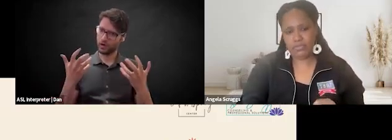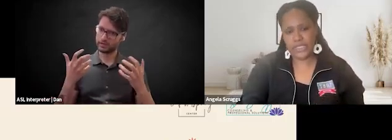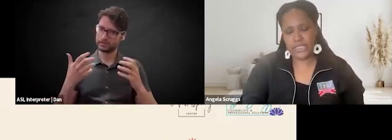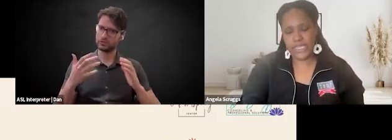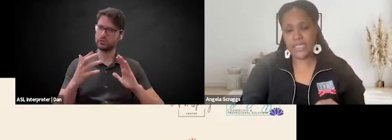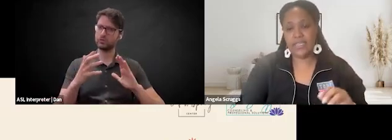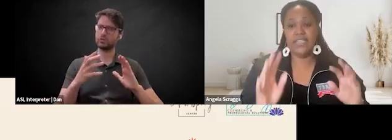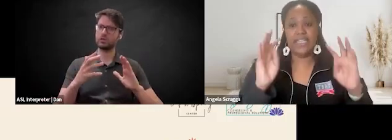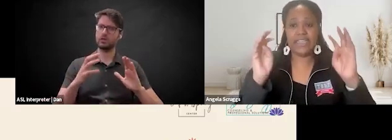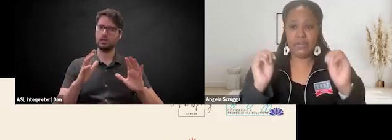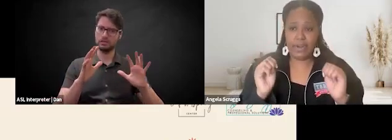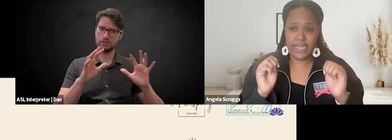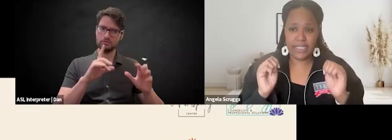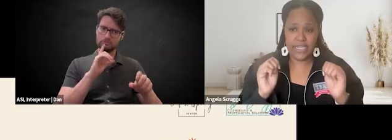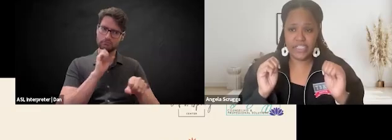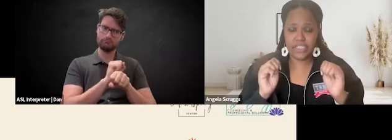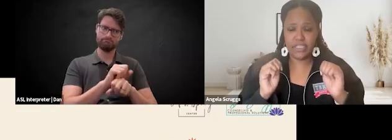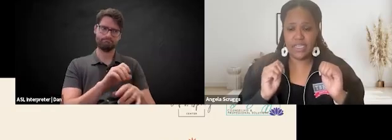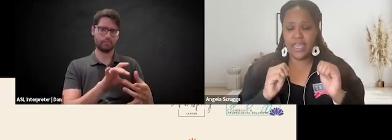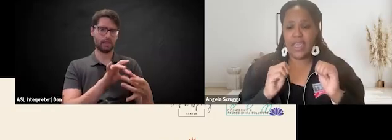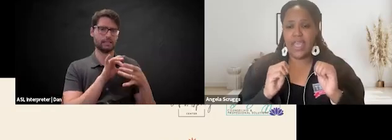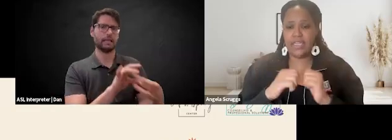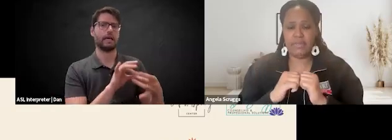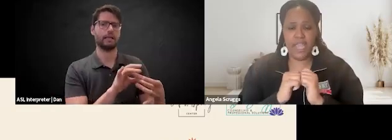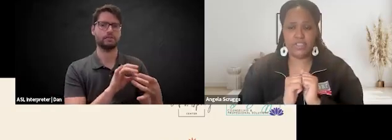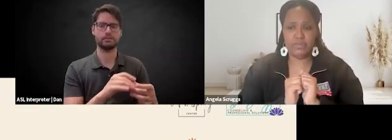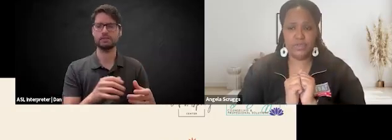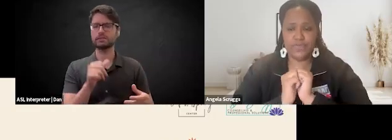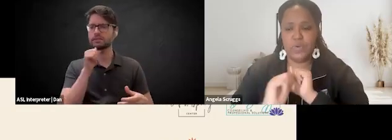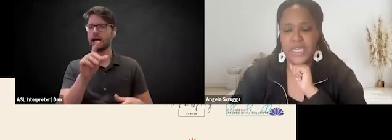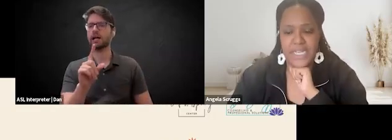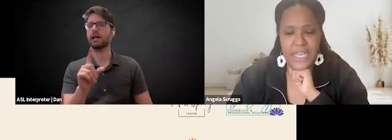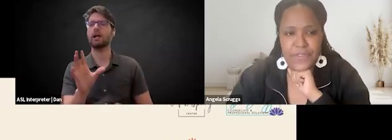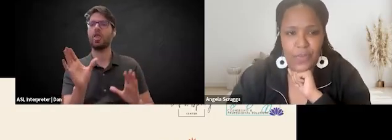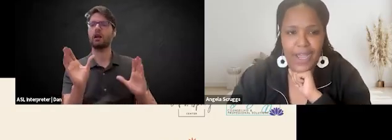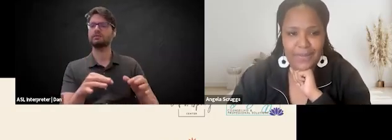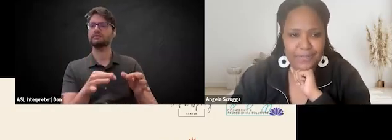really get that regulation and then be able to move forward in a healthy way.